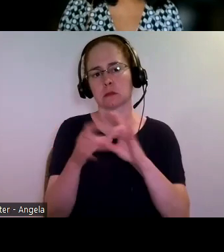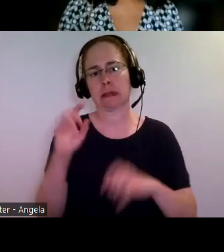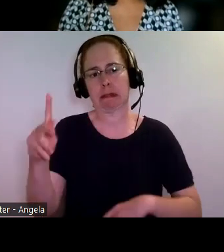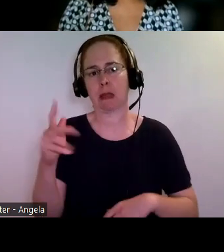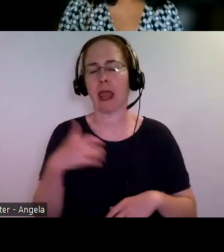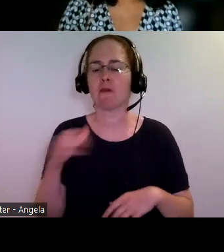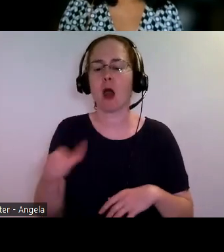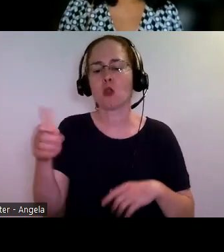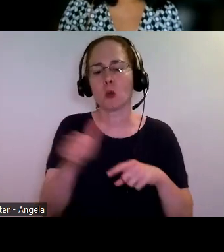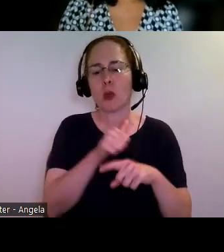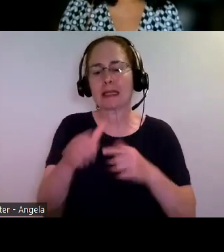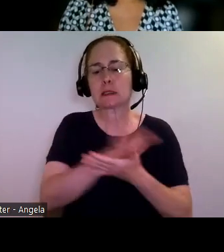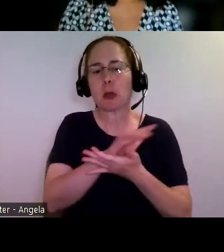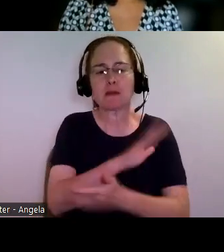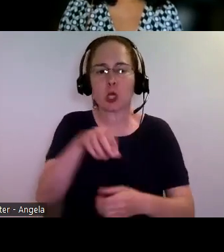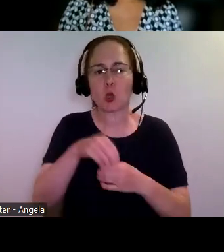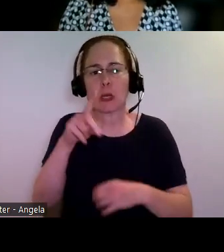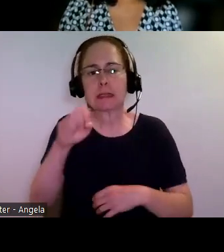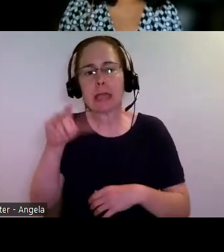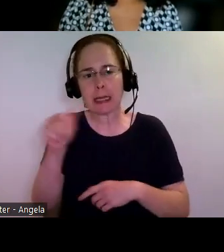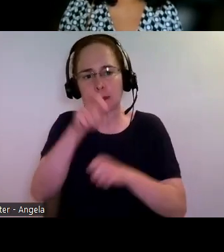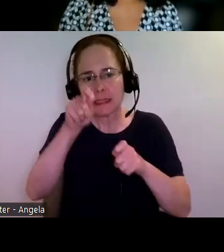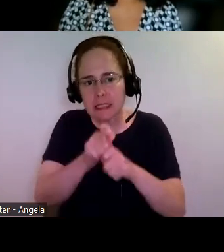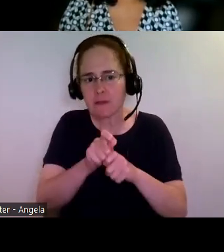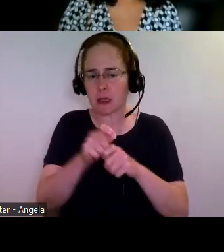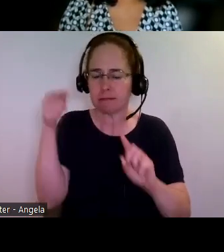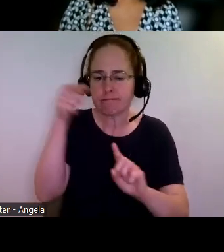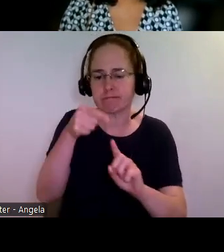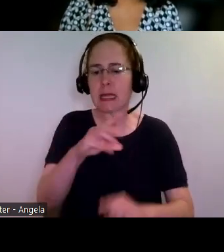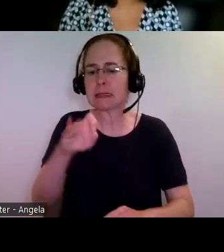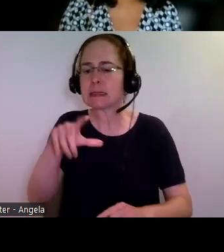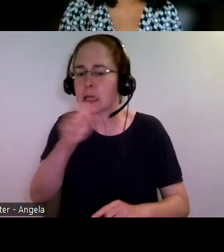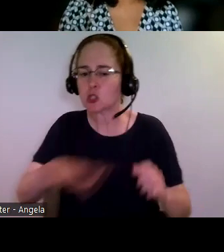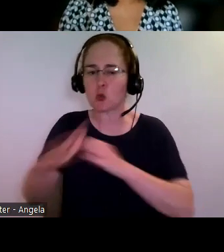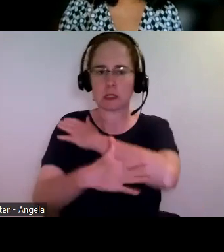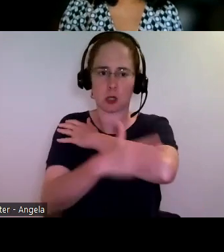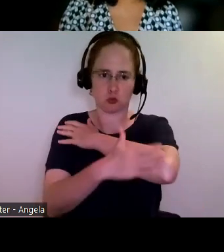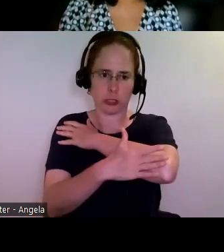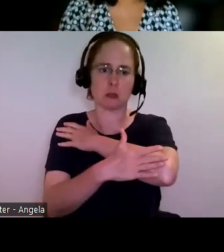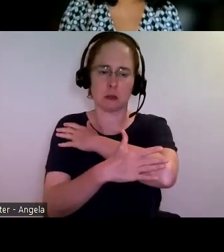including data that is specifically focused on CILs across the country and youth and young adults